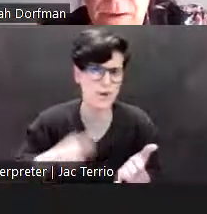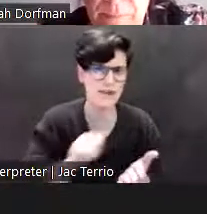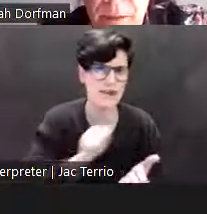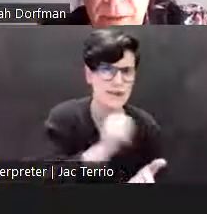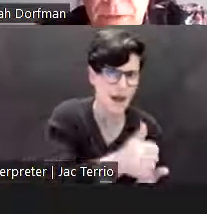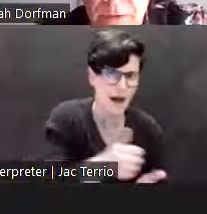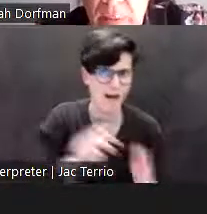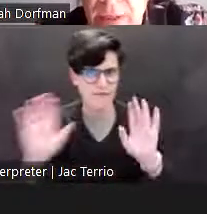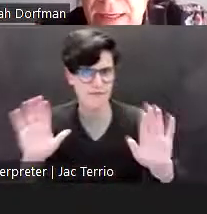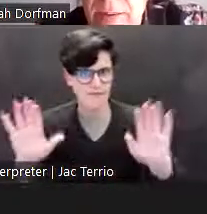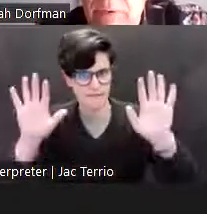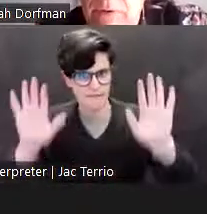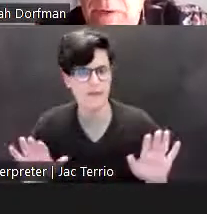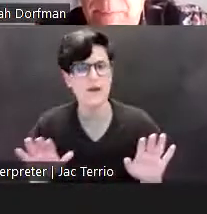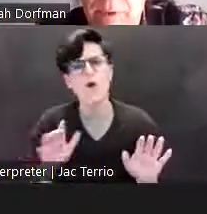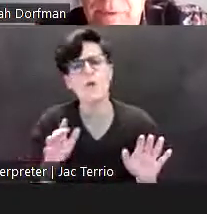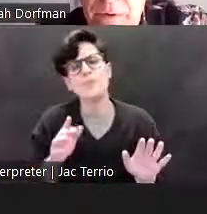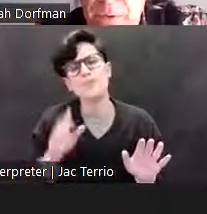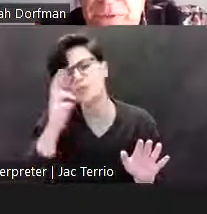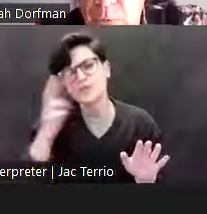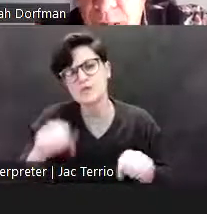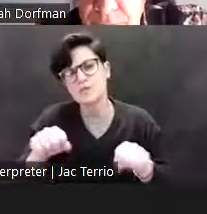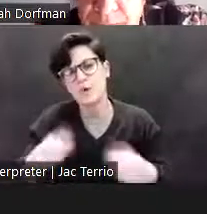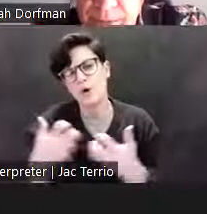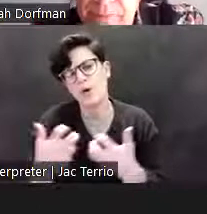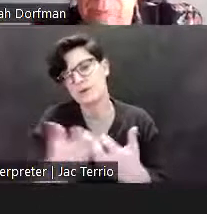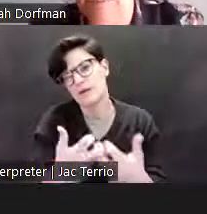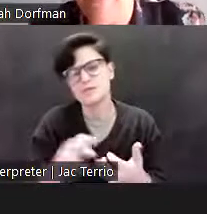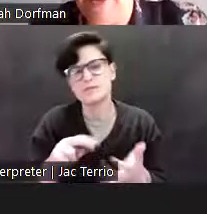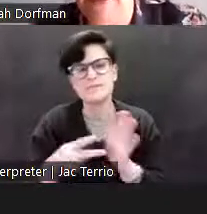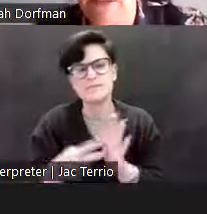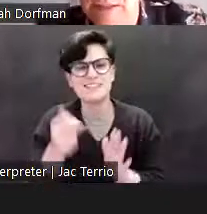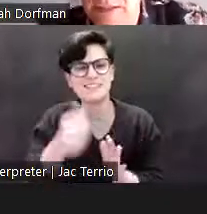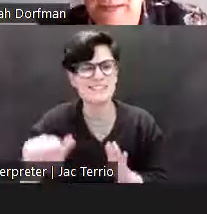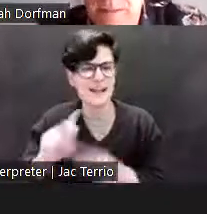15:17:41 That would enable a person who is qualified. And remember that Kathy just explained